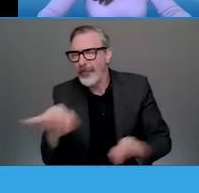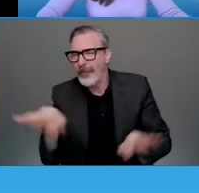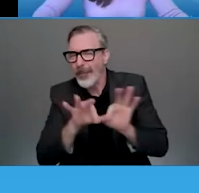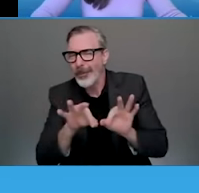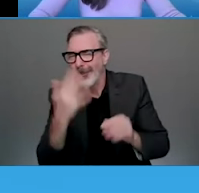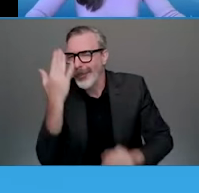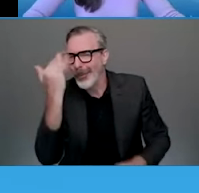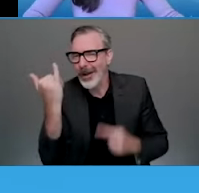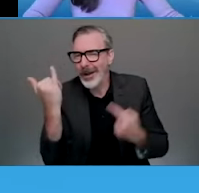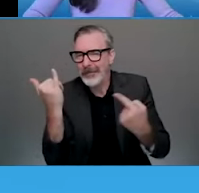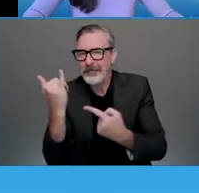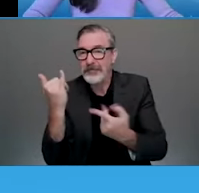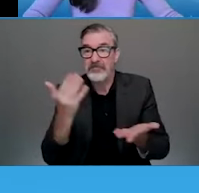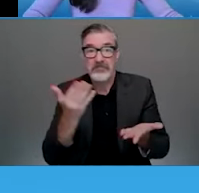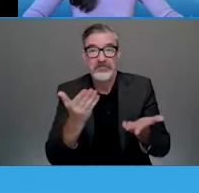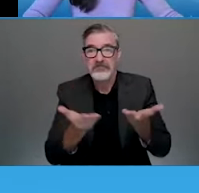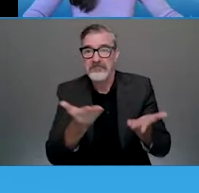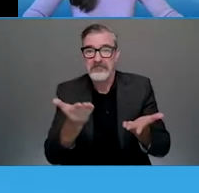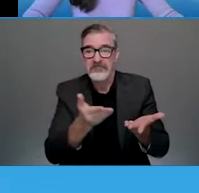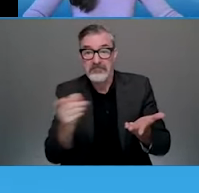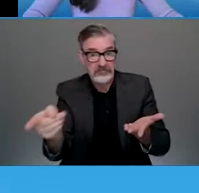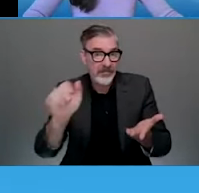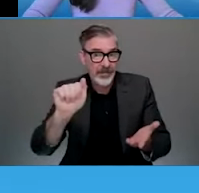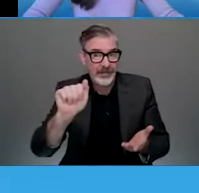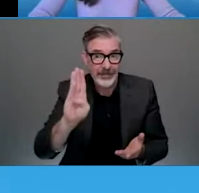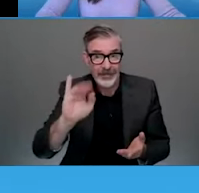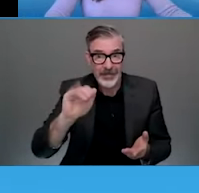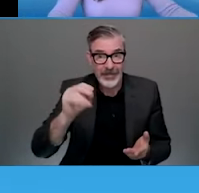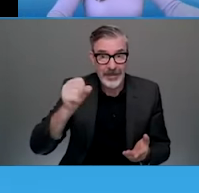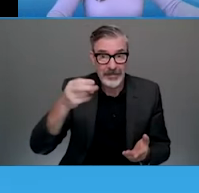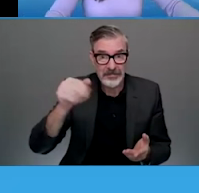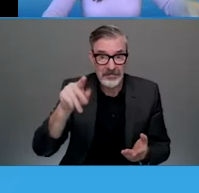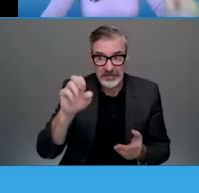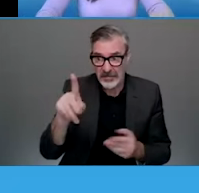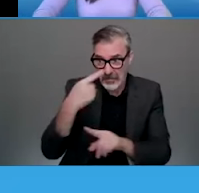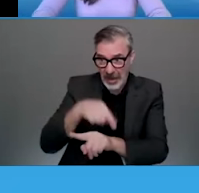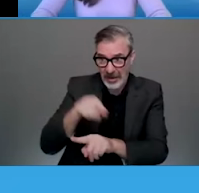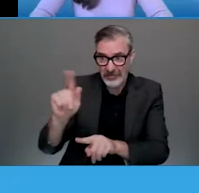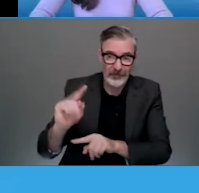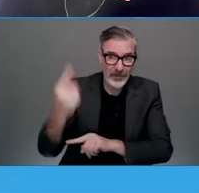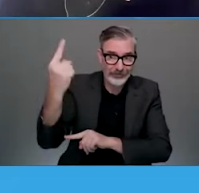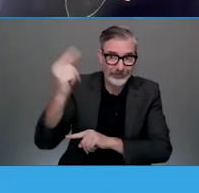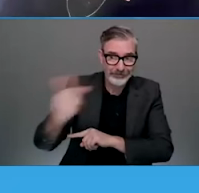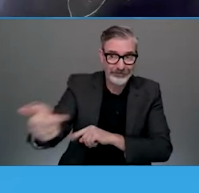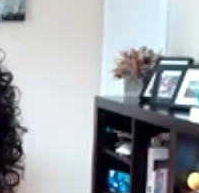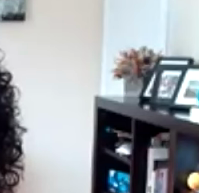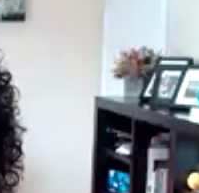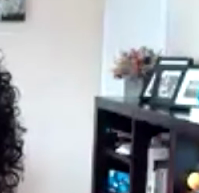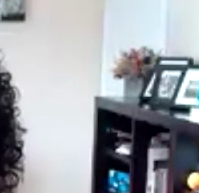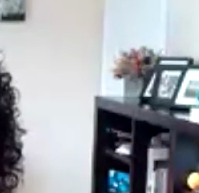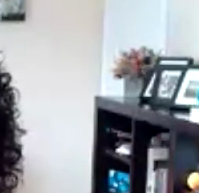to Abhishek to be the first one to answer this question. Abhishek? Yes, thanks Chloe.